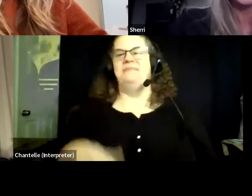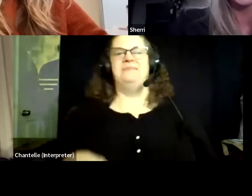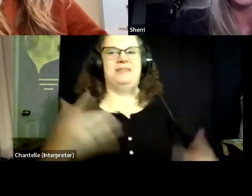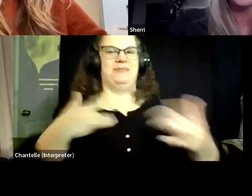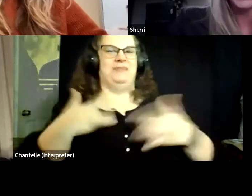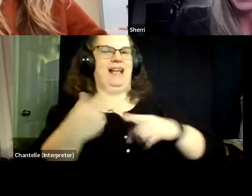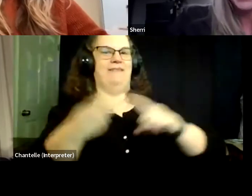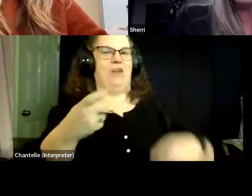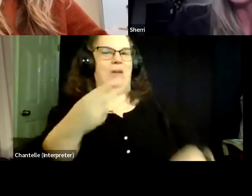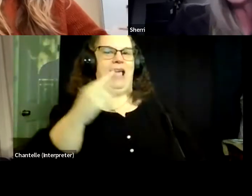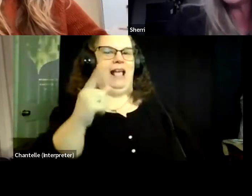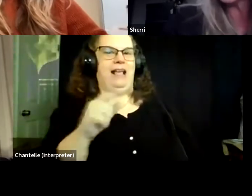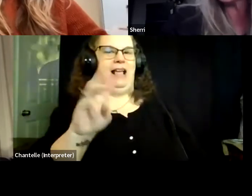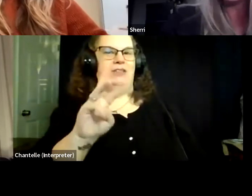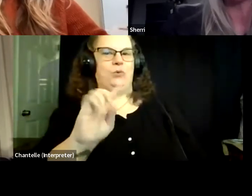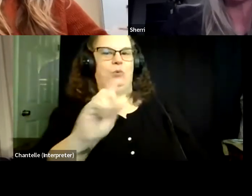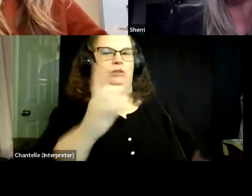wood central. Let me share my screen here